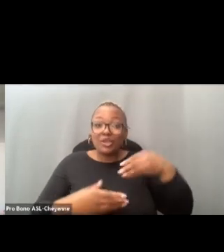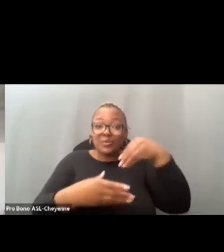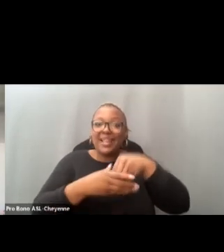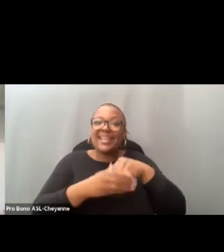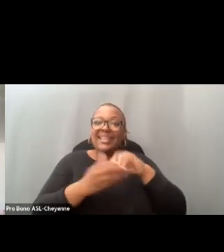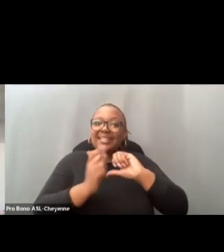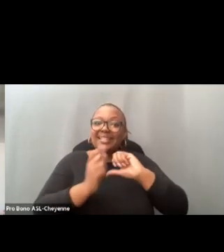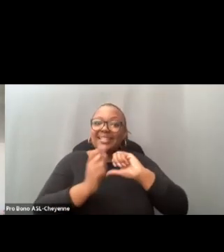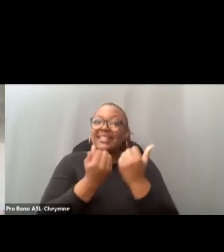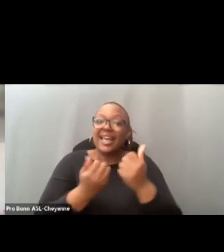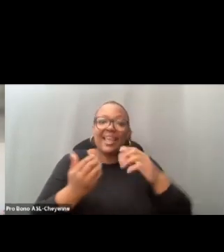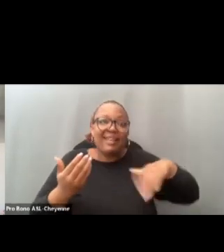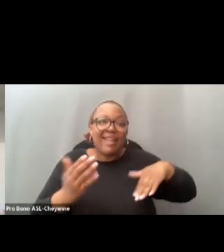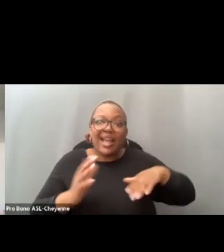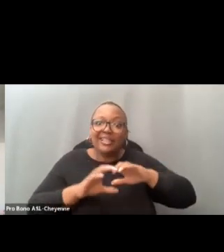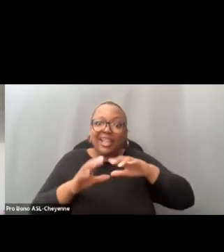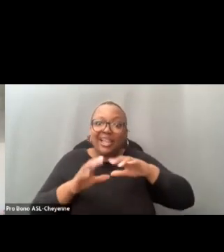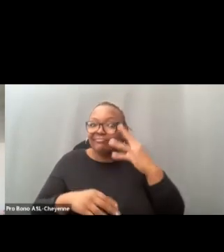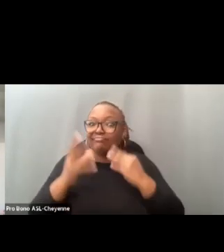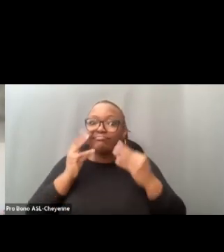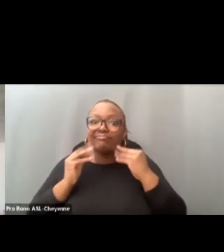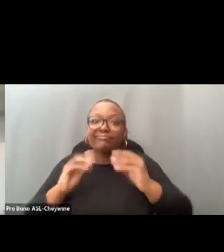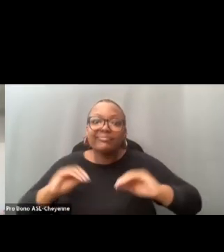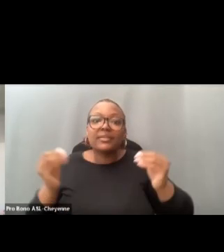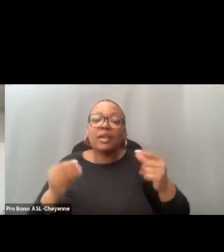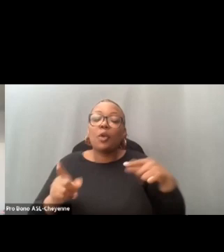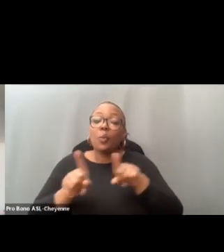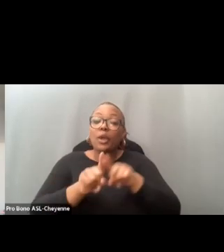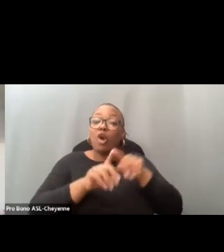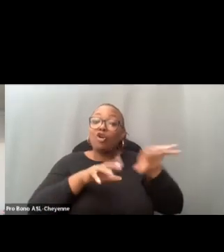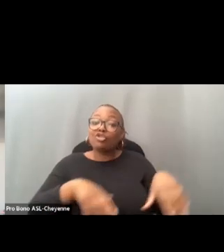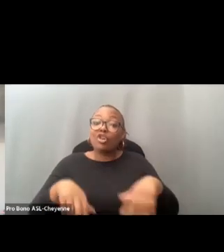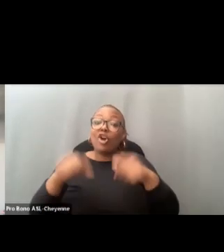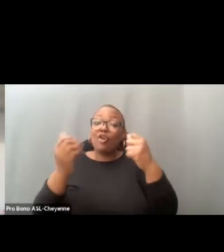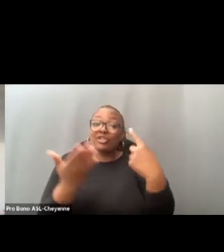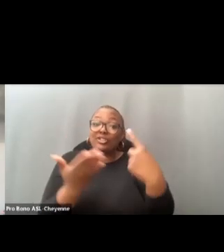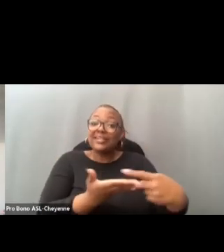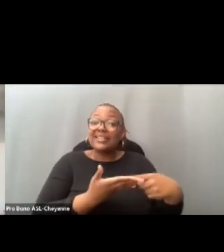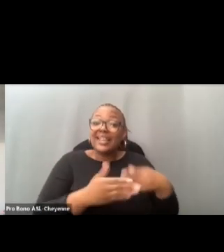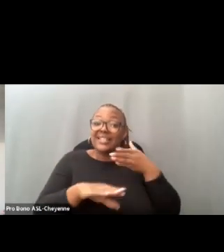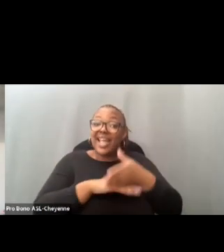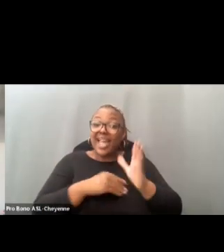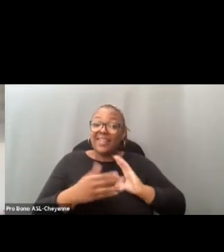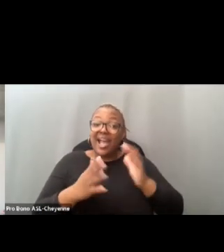that they hadn't done before. We also host discussions after our concerts,